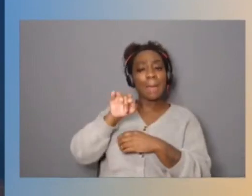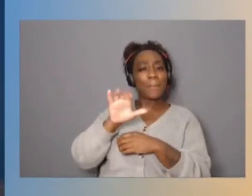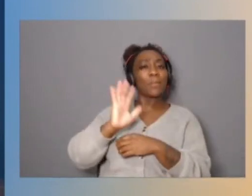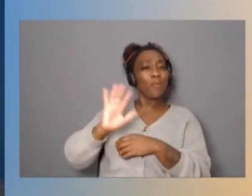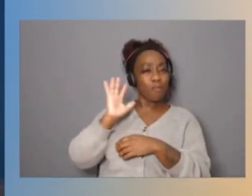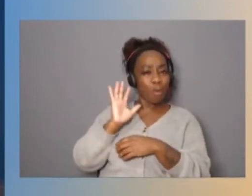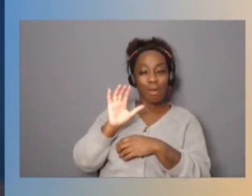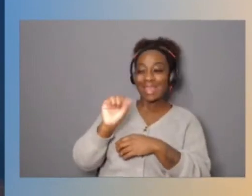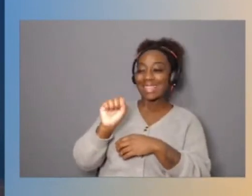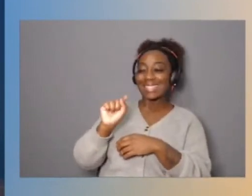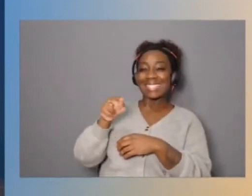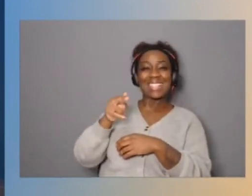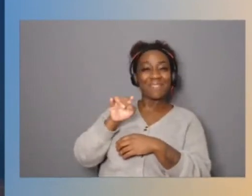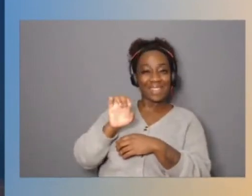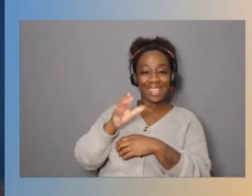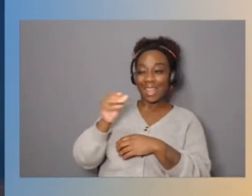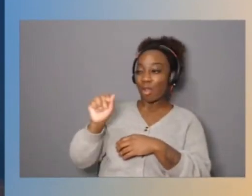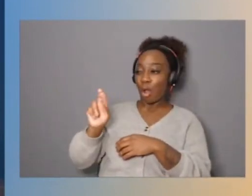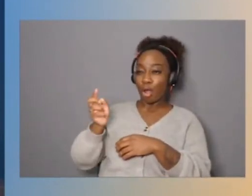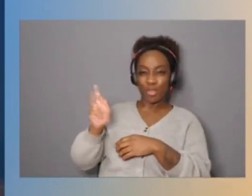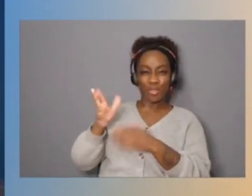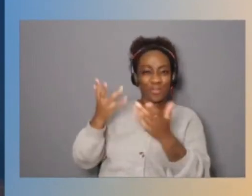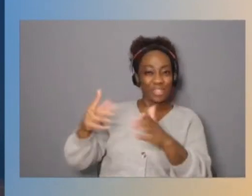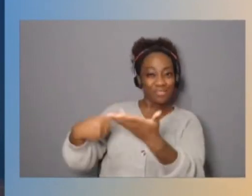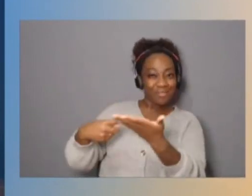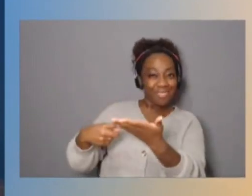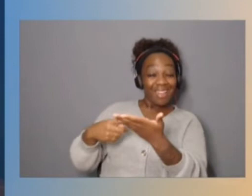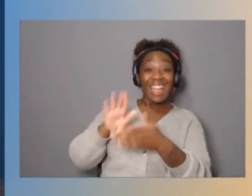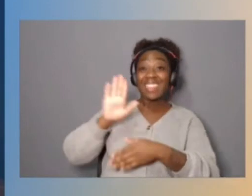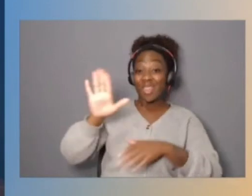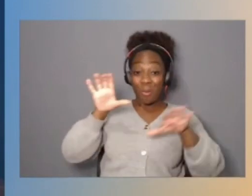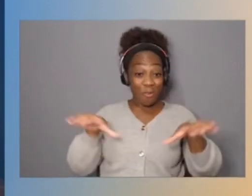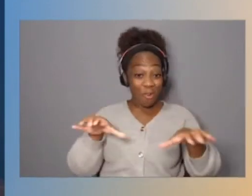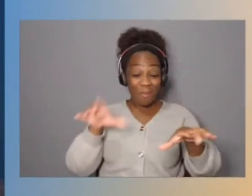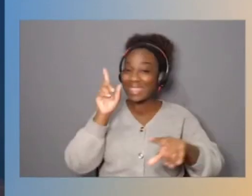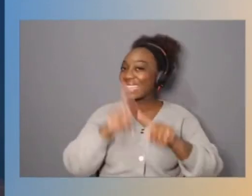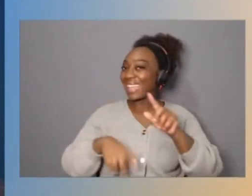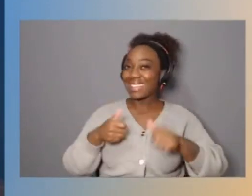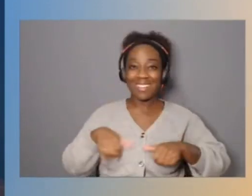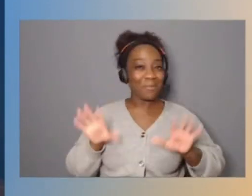So they cannot compromise on their performance. So it's not about compromising performance at all.